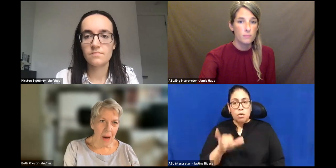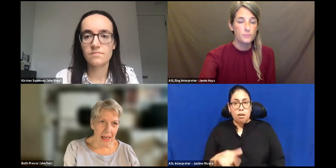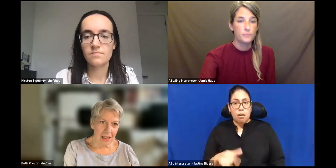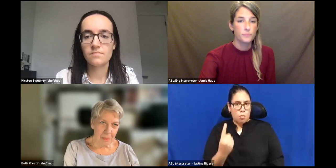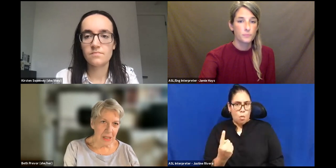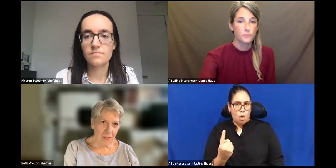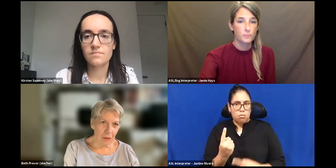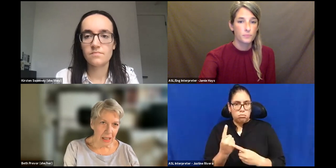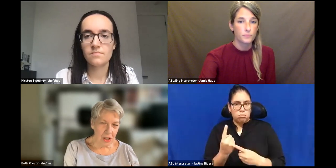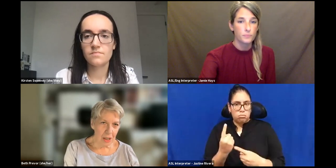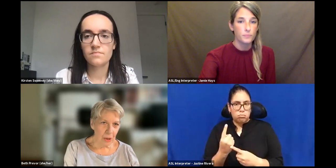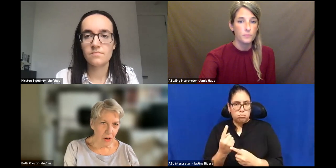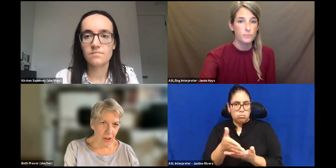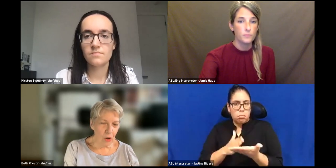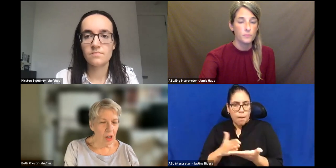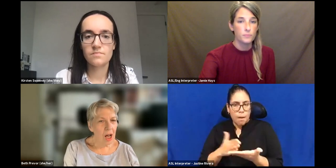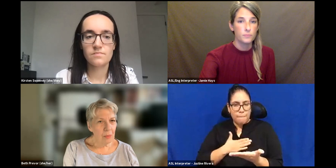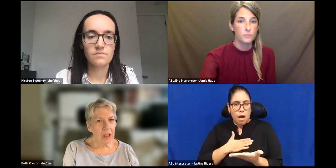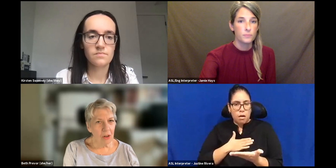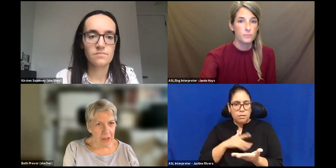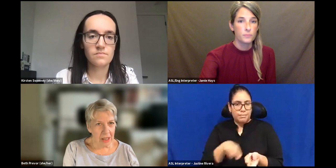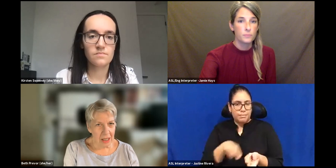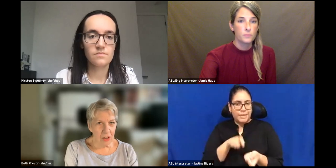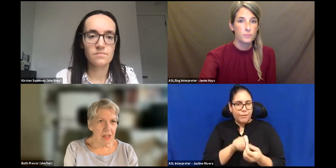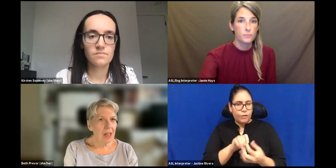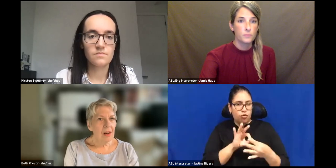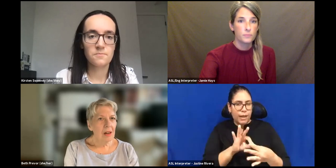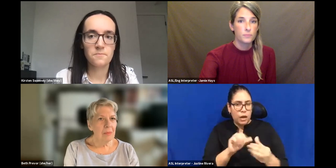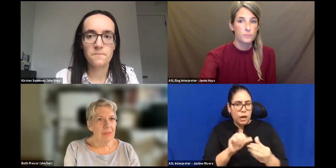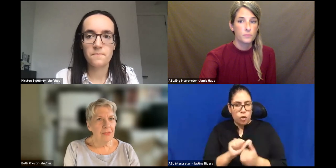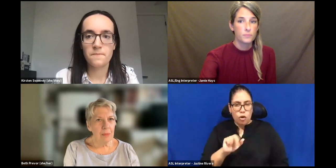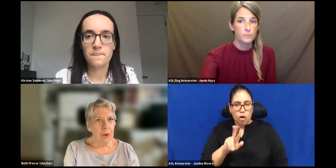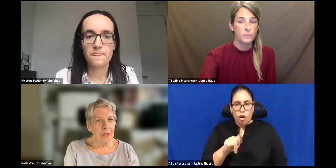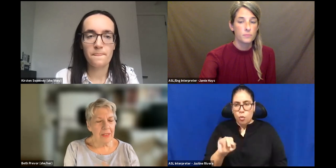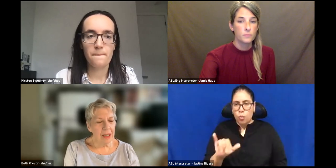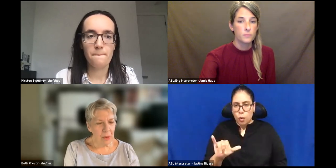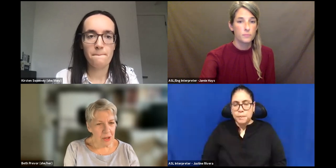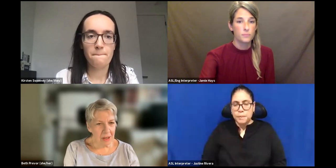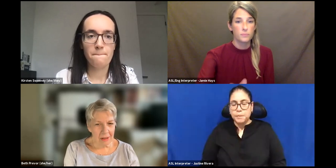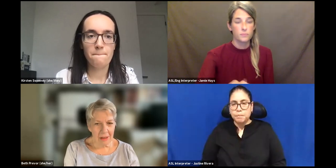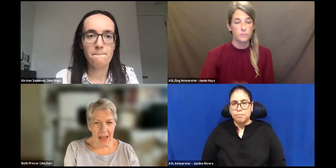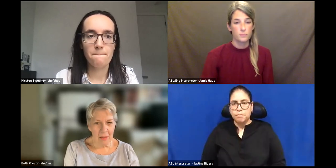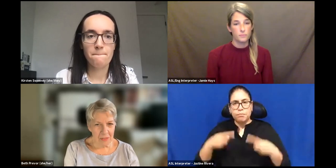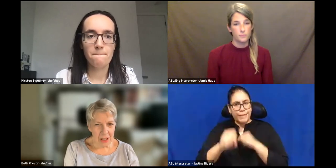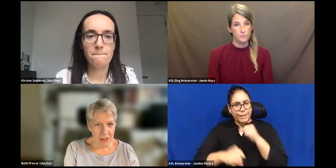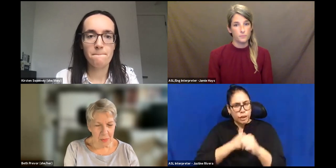my specific relationship with A.R.T./New York, but over the years, from both, I think, a personal and professional